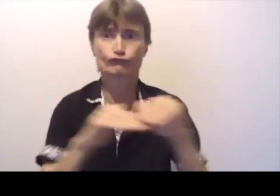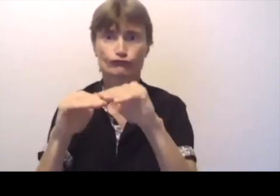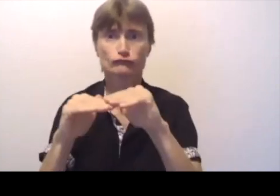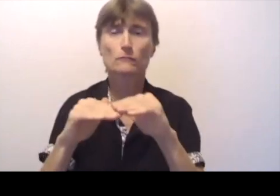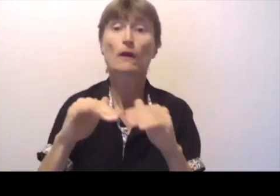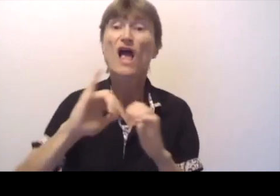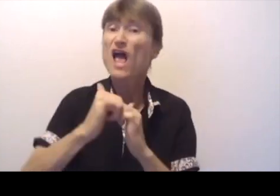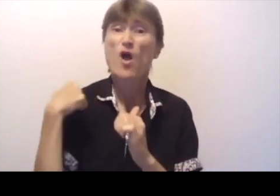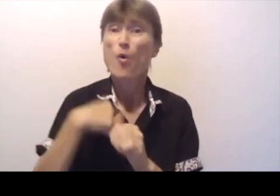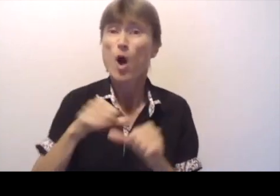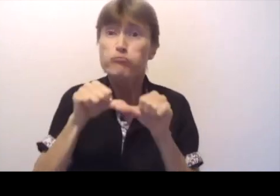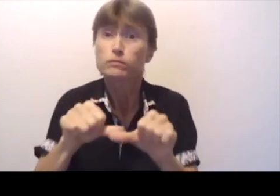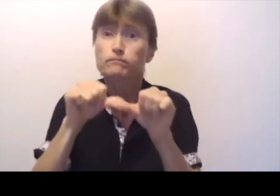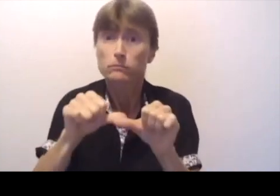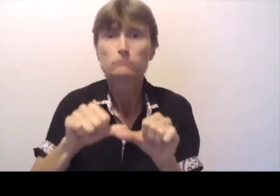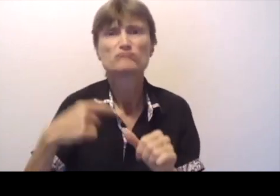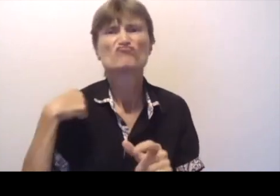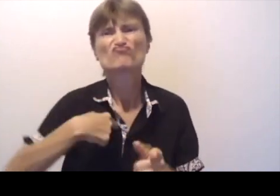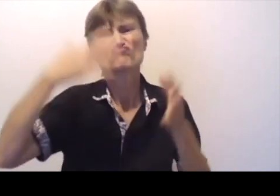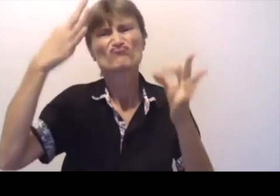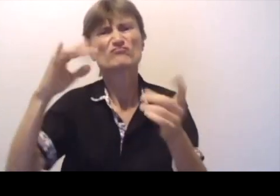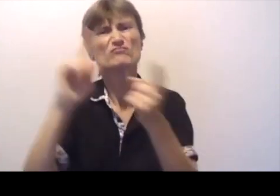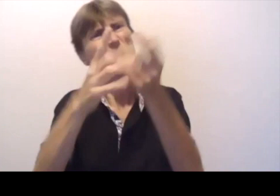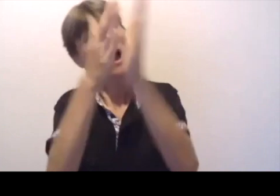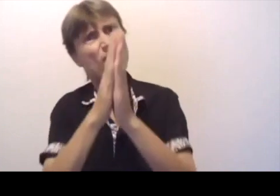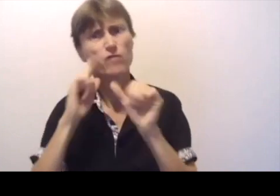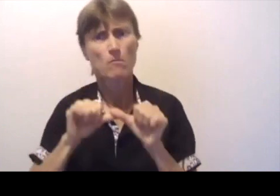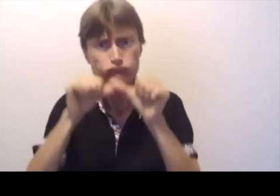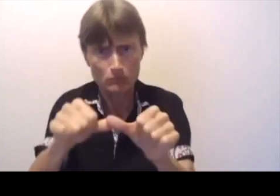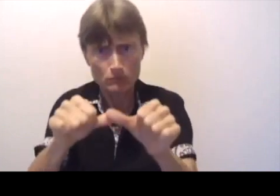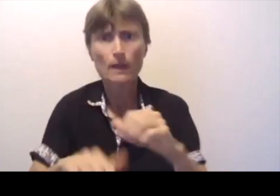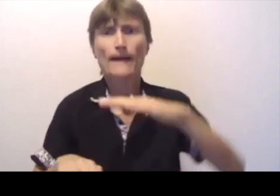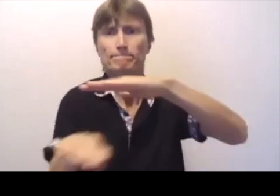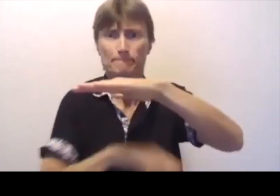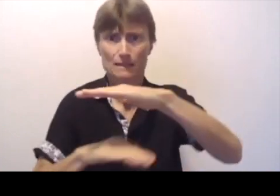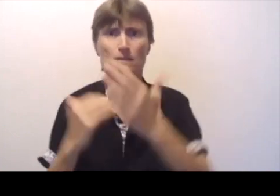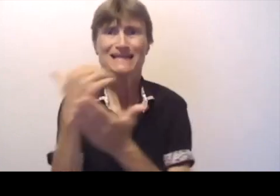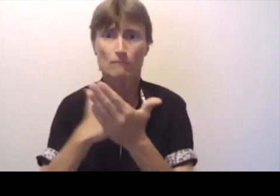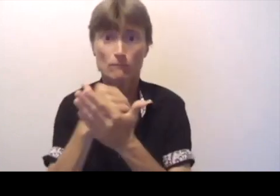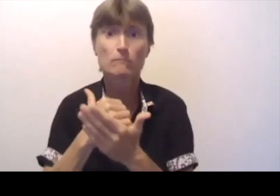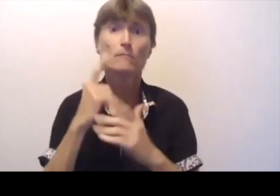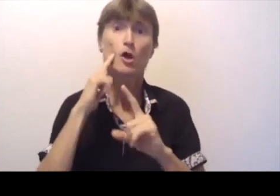this matter of course is not lost on artists many artists and cultural workers have really